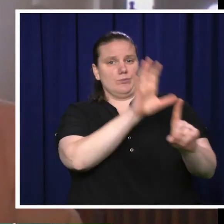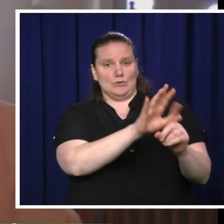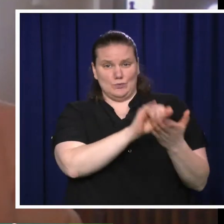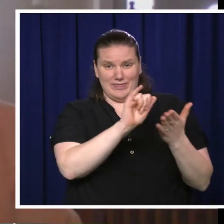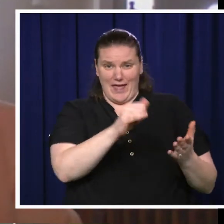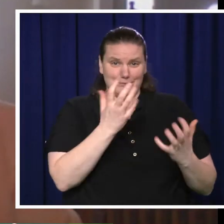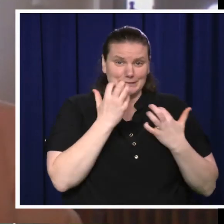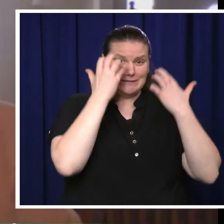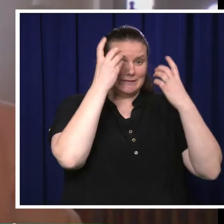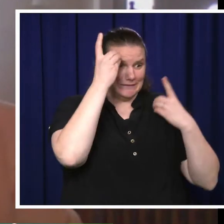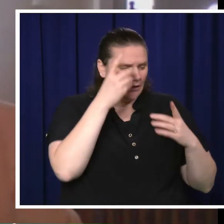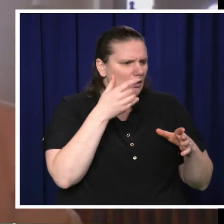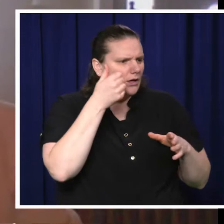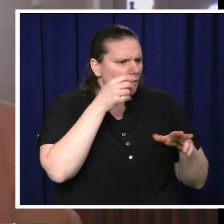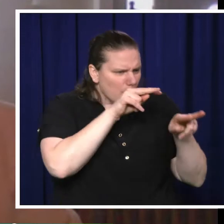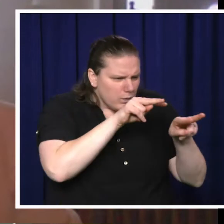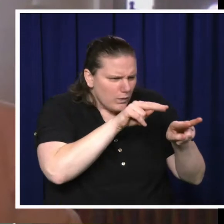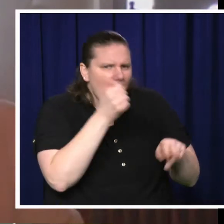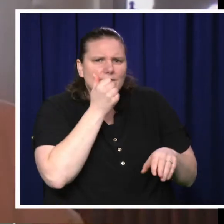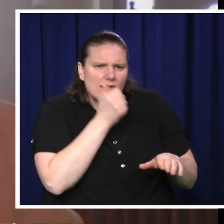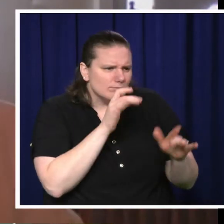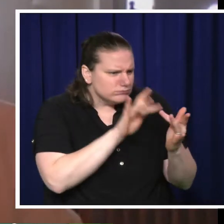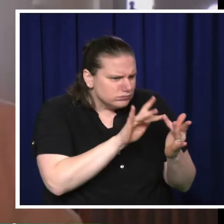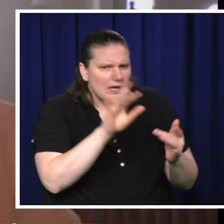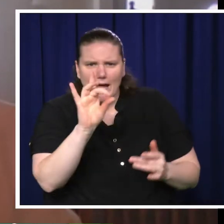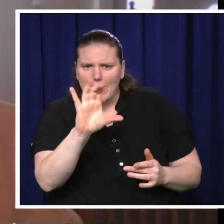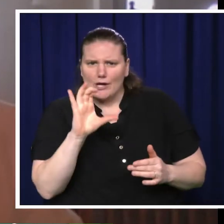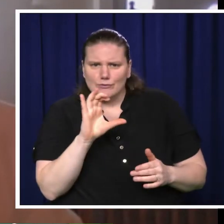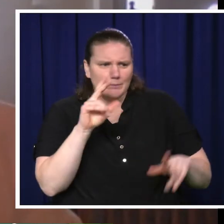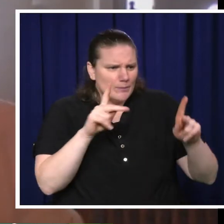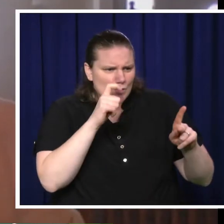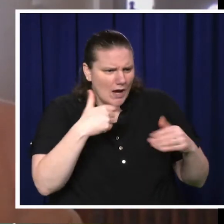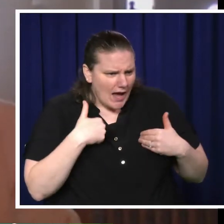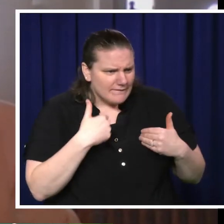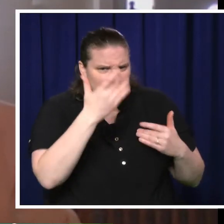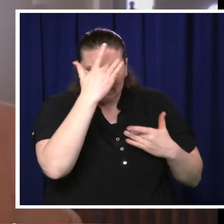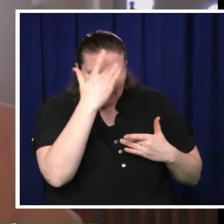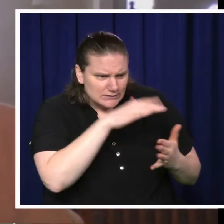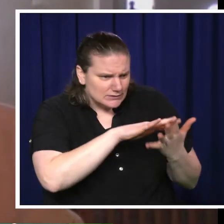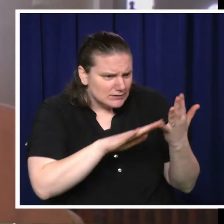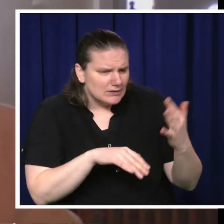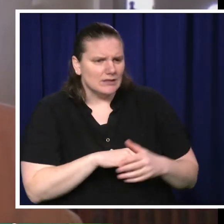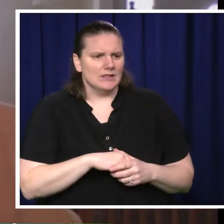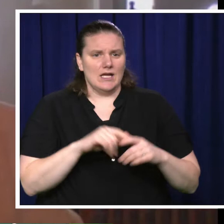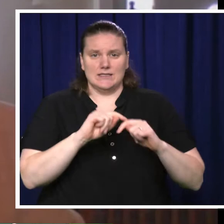people exposed to the disease and daily monitoring of more than 800 at risk of clinical illness.